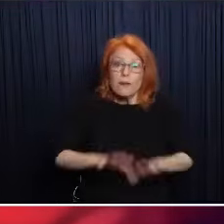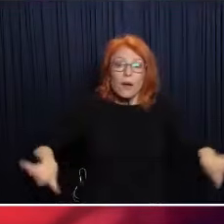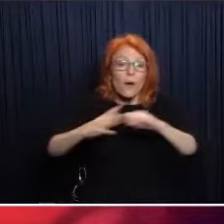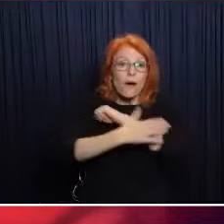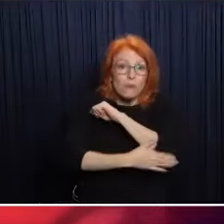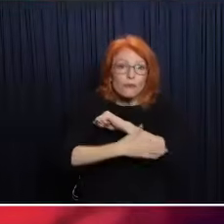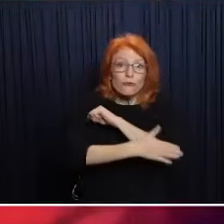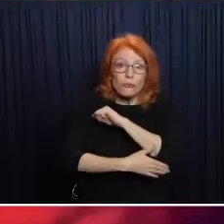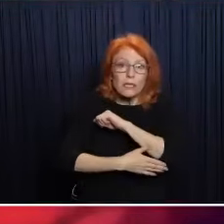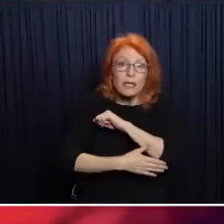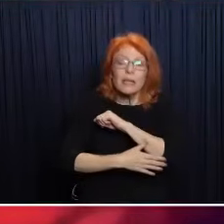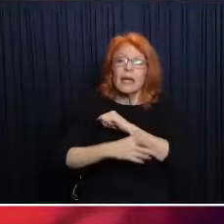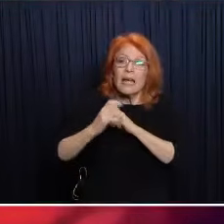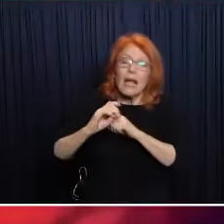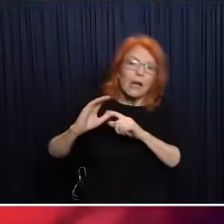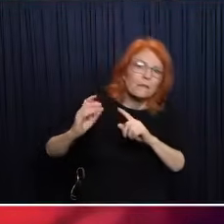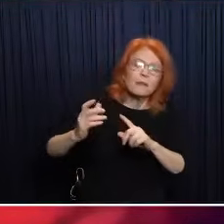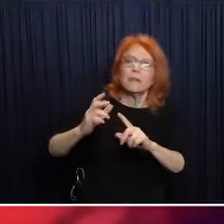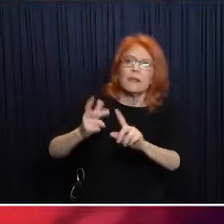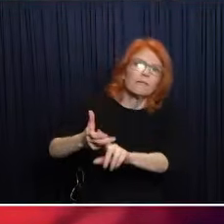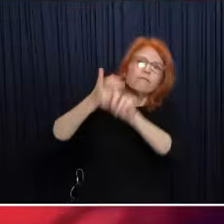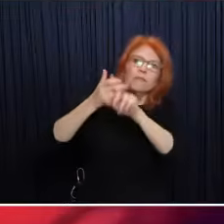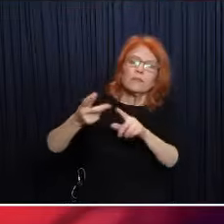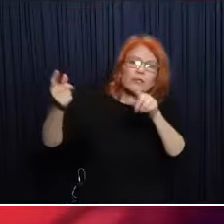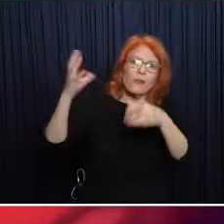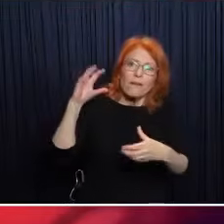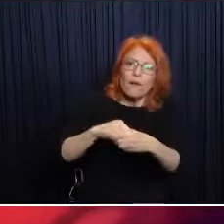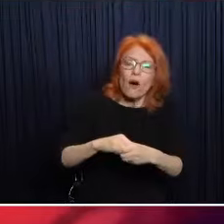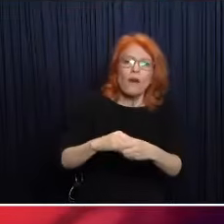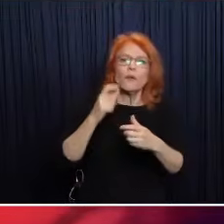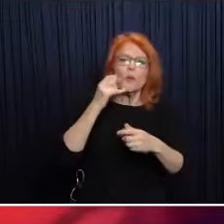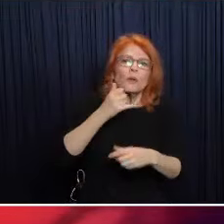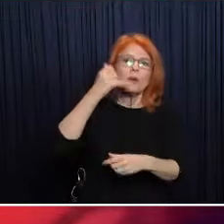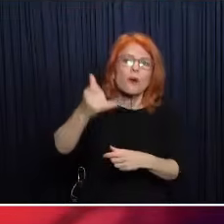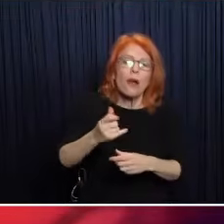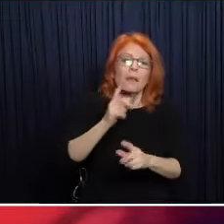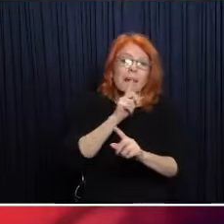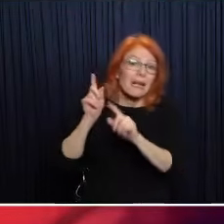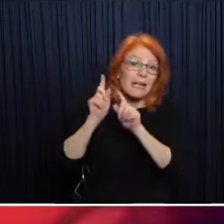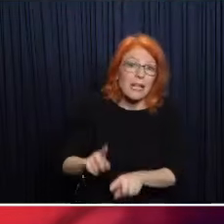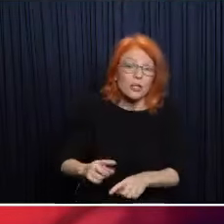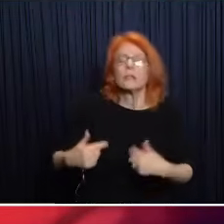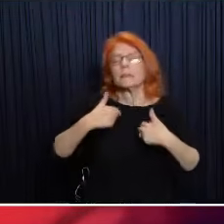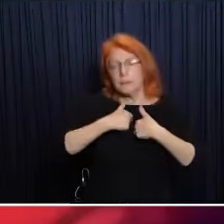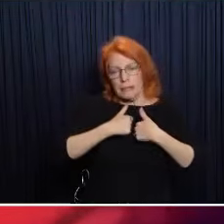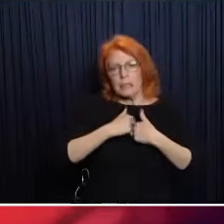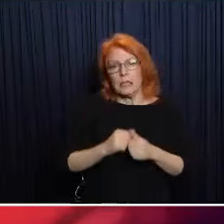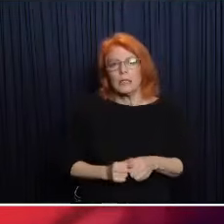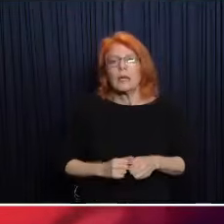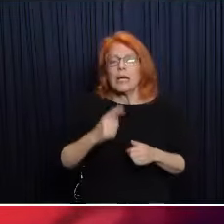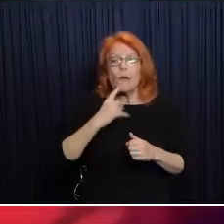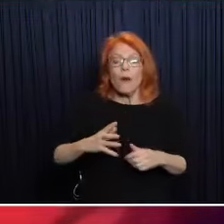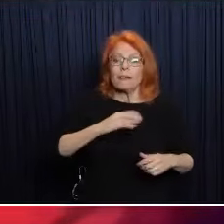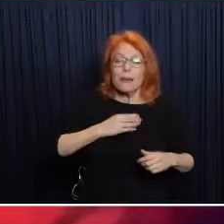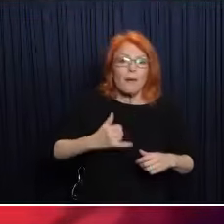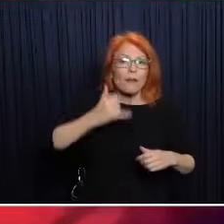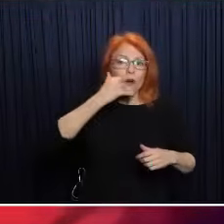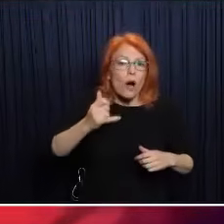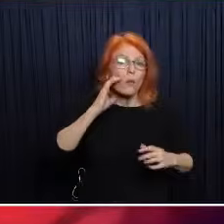IMPORTANT FOR THIS STATE AND OUR ECONOMY AND THE LEAFY VEGETABLES FOR THE ENTIRE COUNTRY AND GET HIM TO ENGAGE.